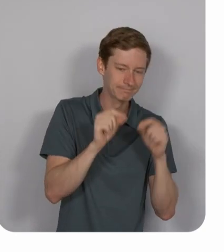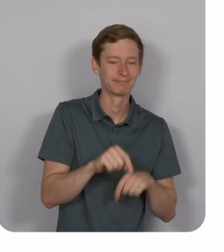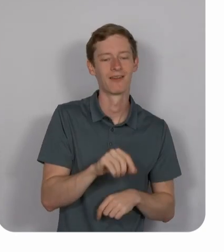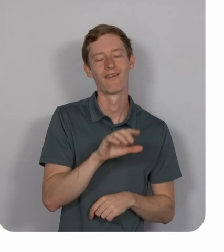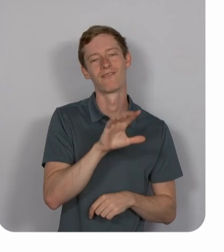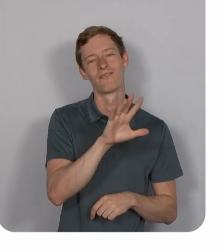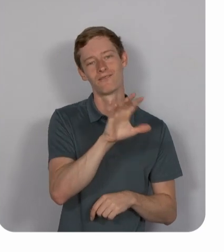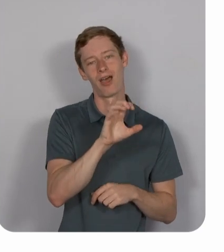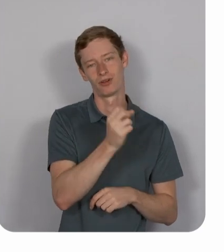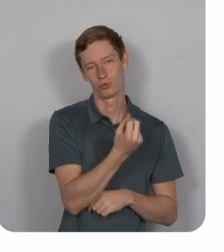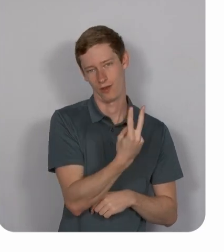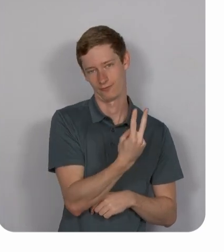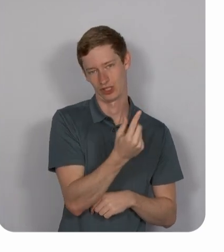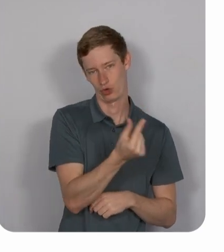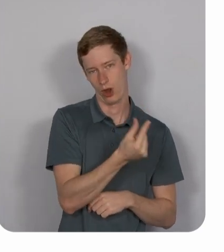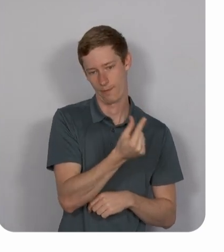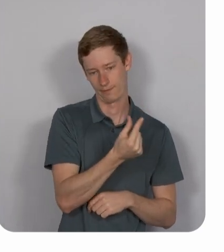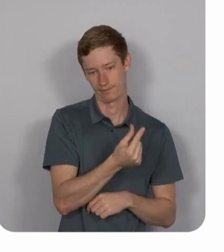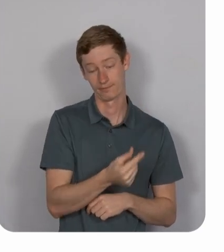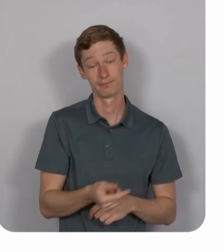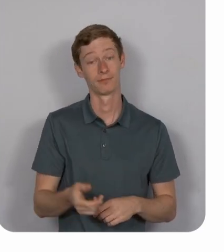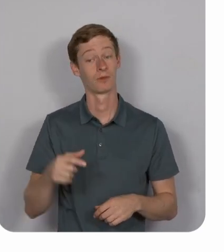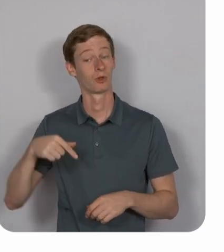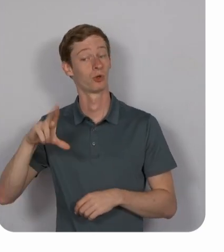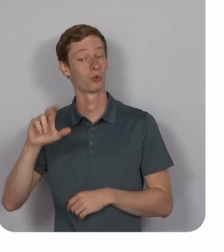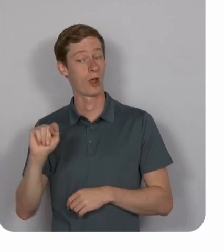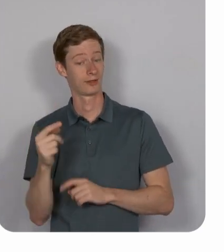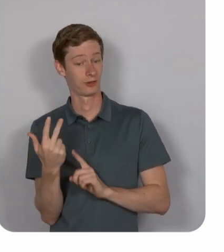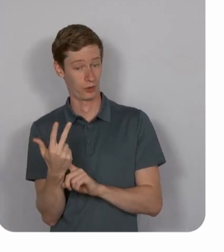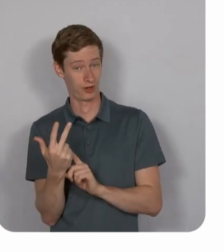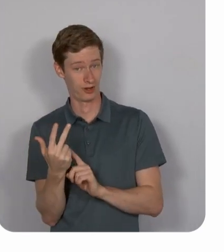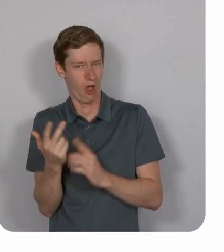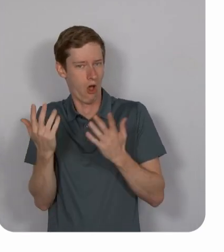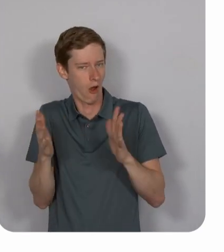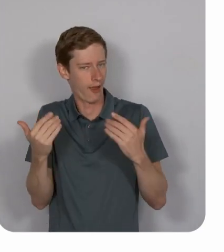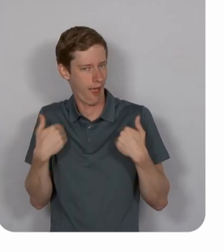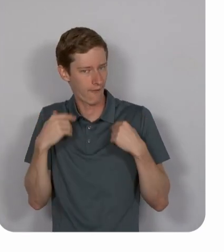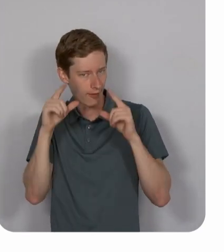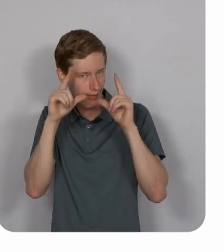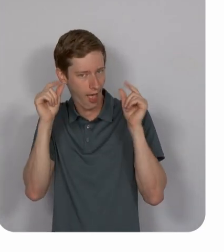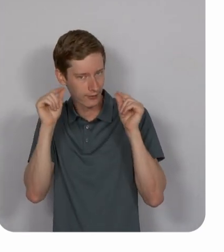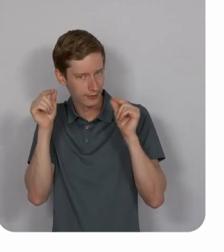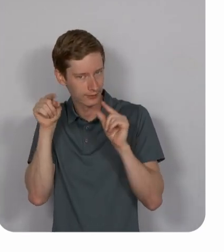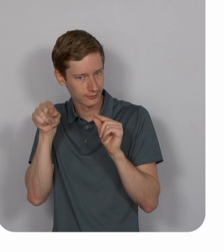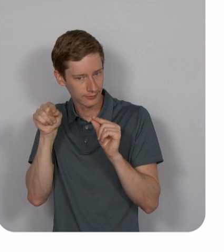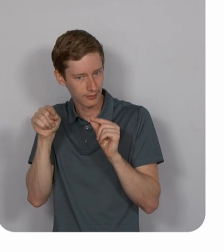In comparison, the Quest 3 with its built-in glasses spacer is 515 grams.